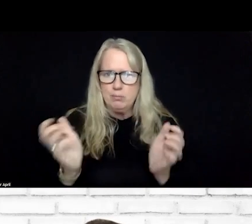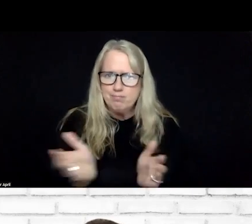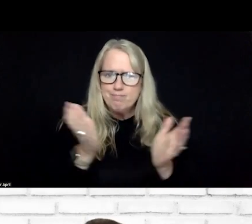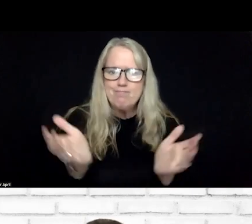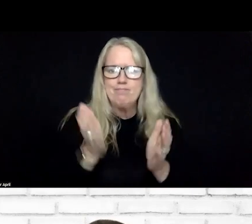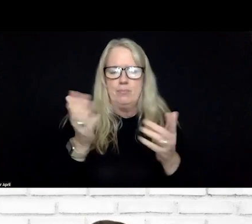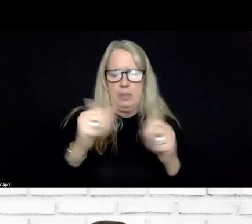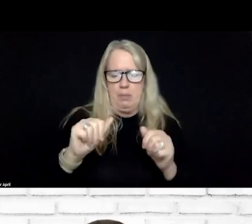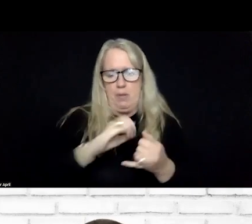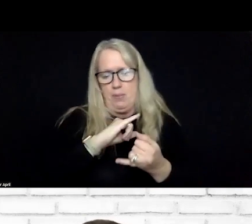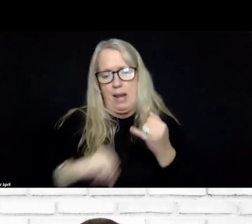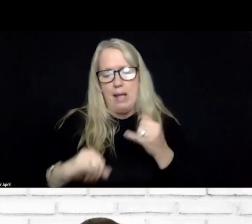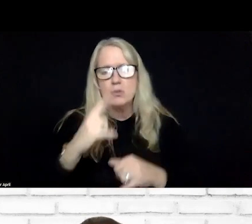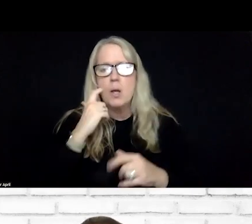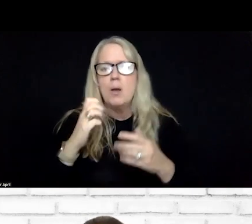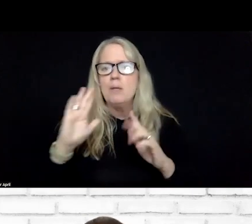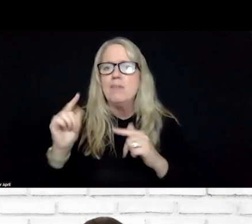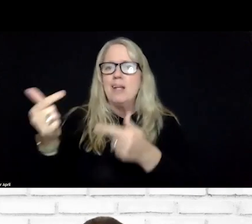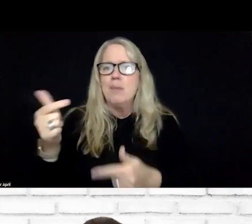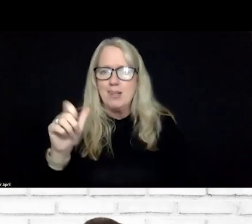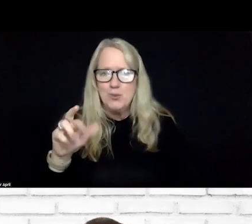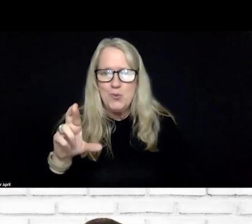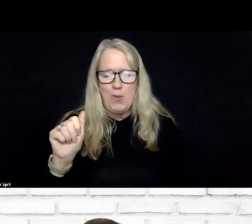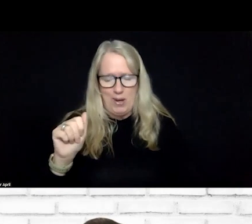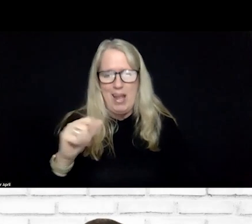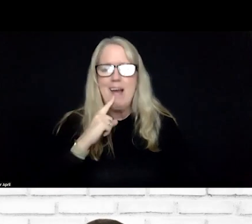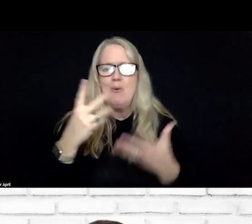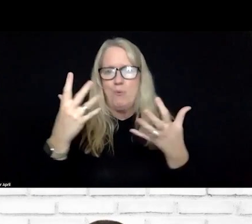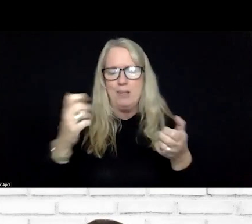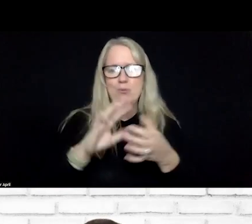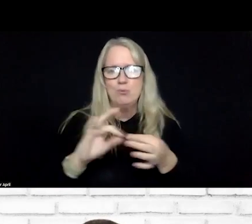COMMUNITIES. LASTLY, I WANT TO COMMENT ON THE SLIDE UP